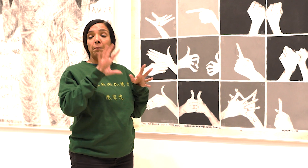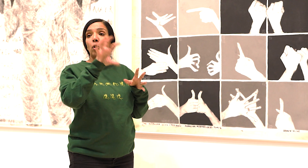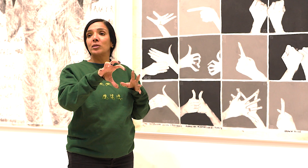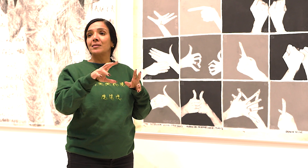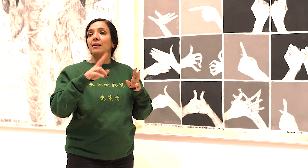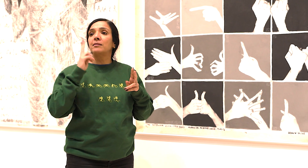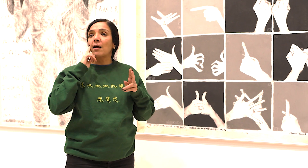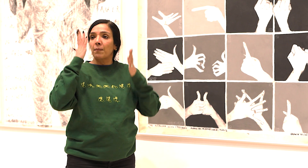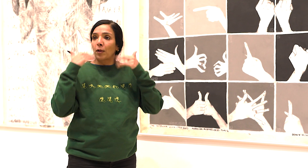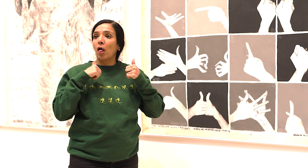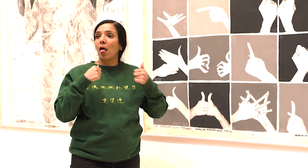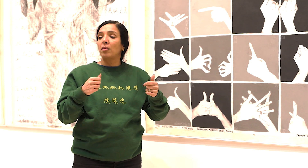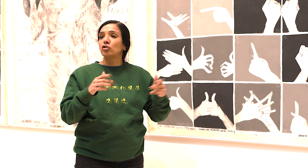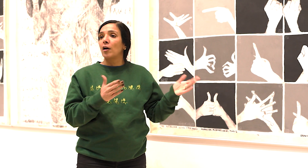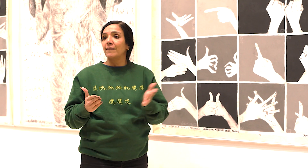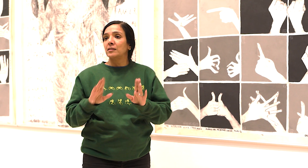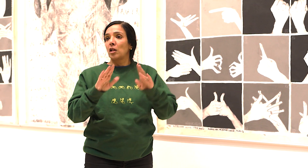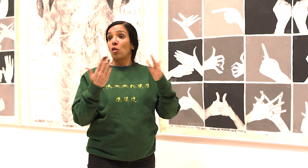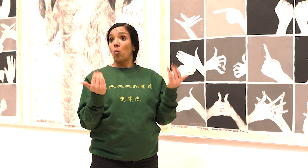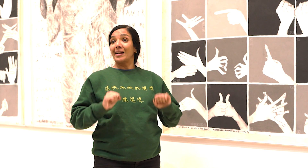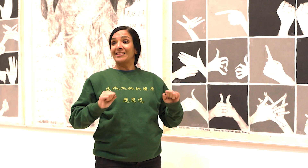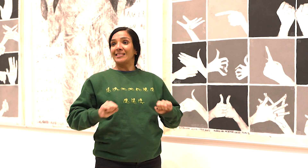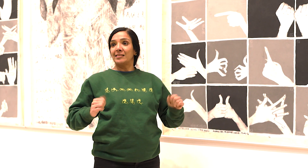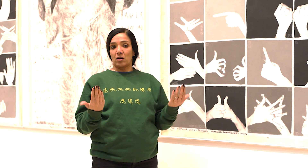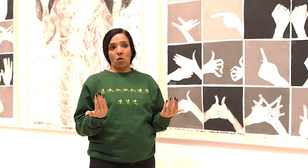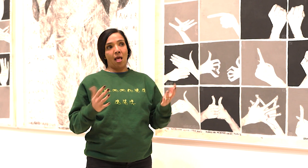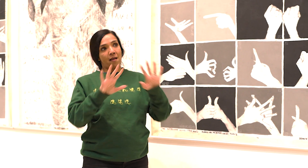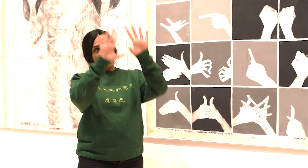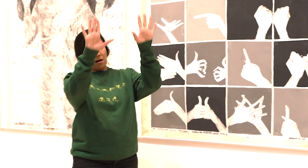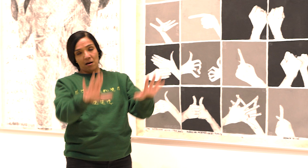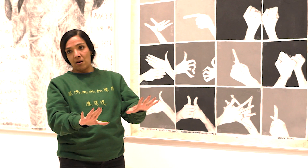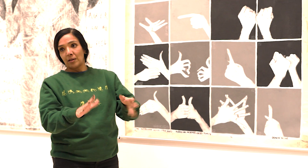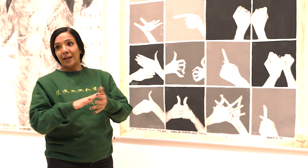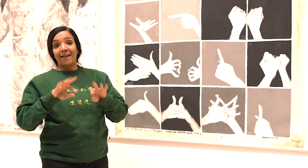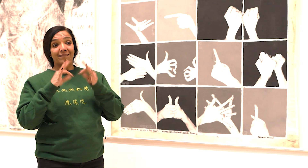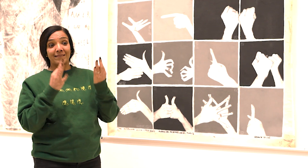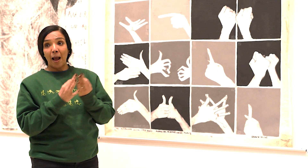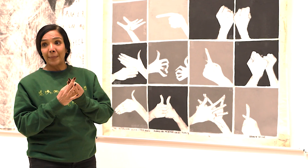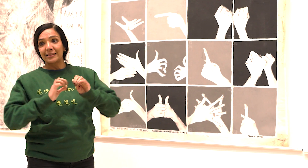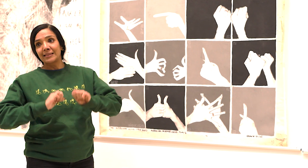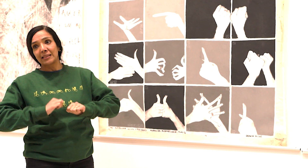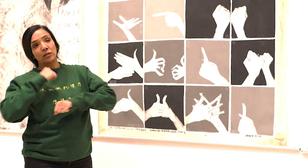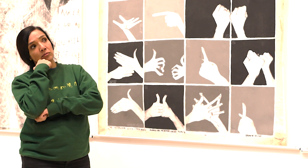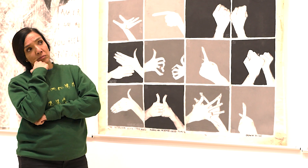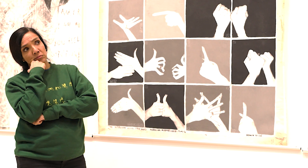Printed copies have been put in Deaf Mental Health Services in the waiting area on the wall, so, when families come, and they're sitting